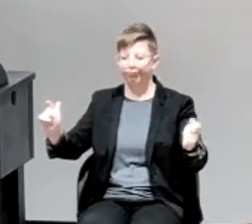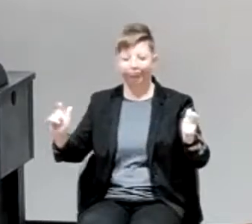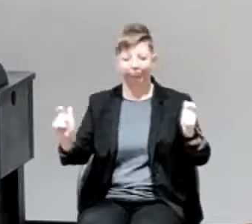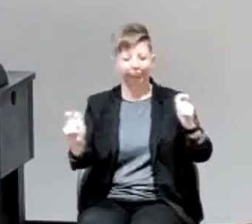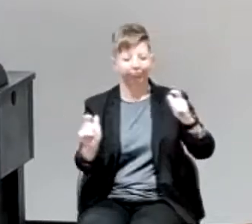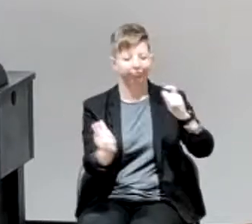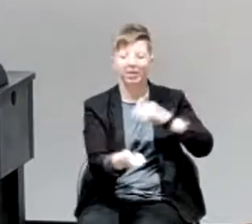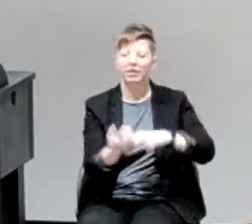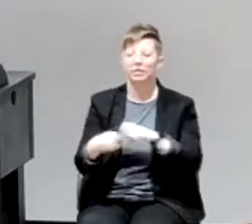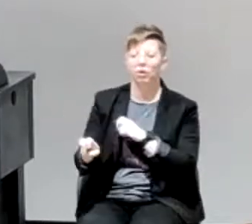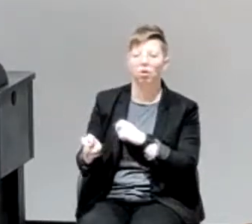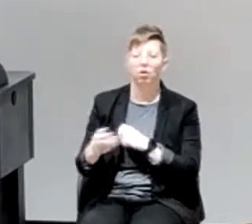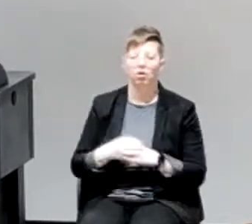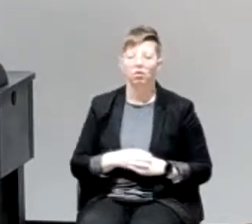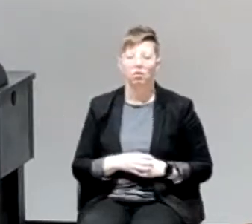So sometimes attentions of population